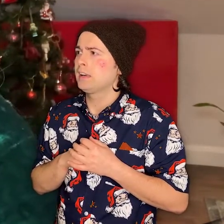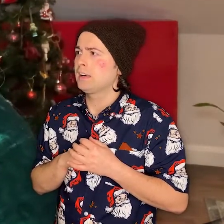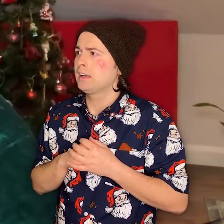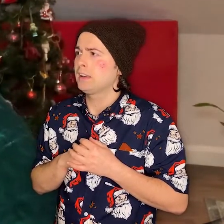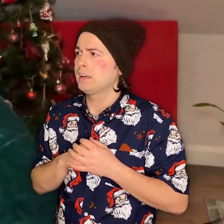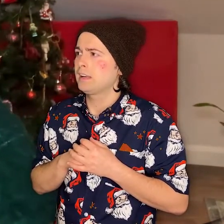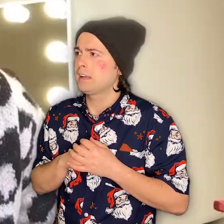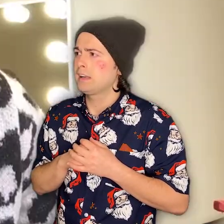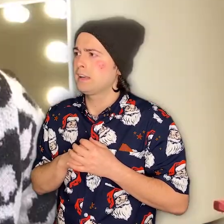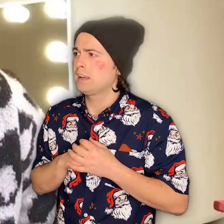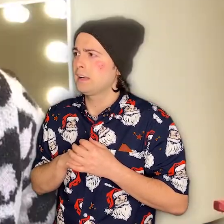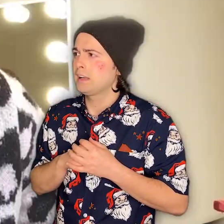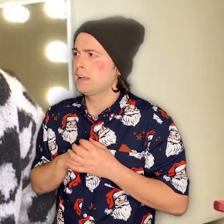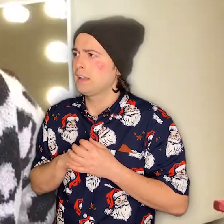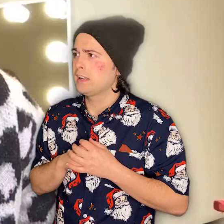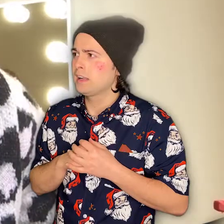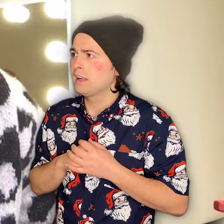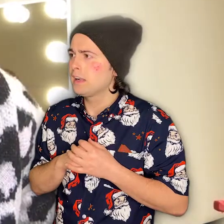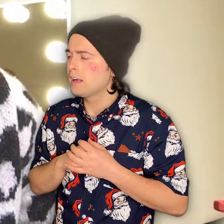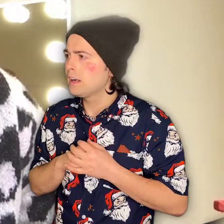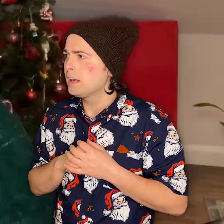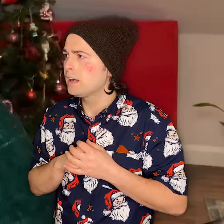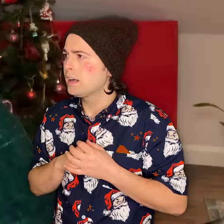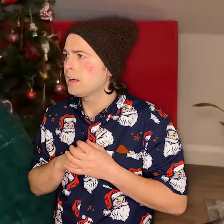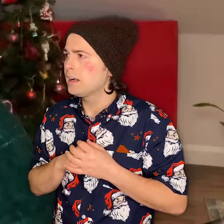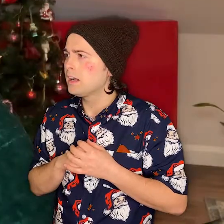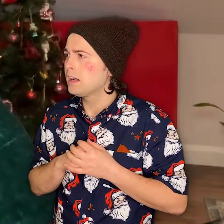Senga – So will you tell Carina then?